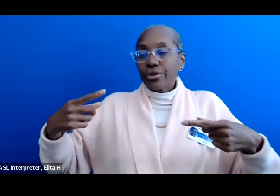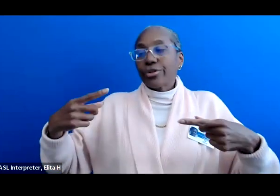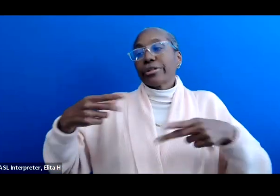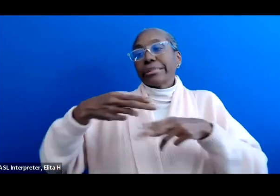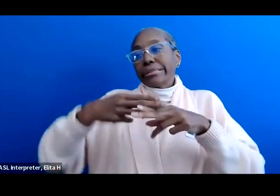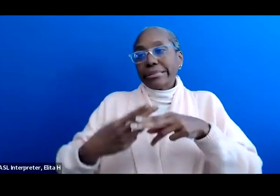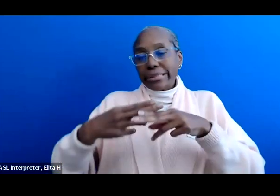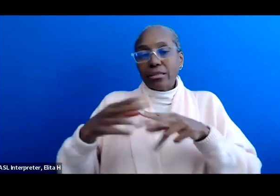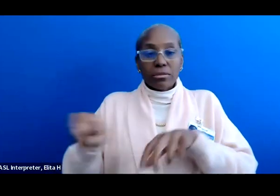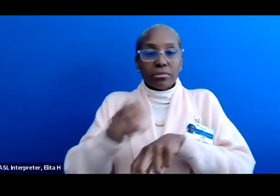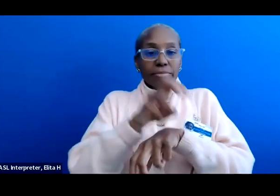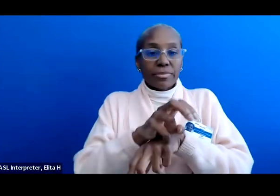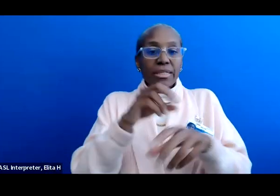to be weighed in your wheelchair.